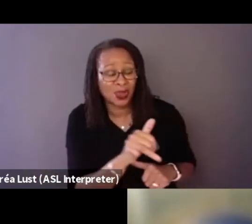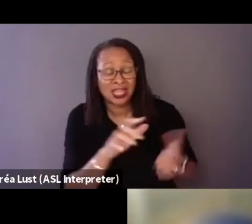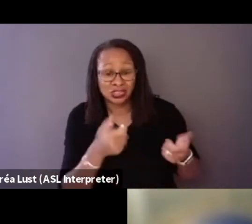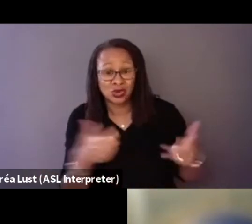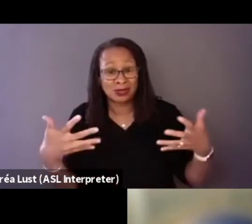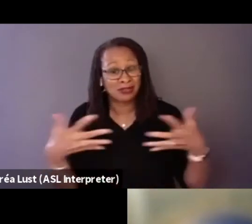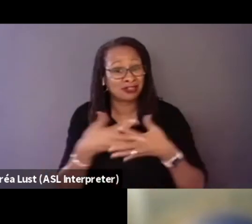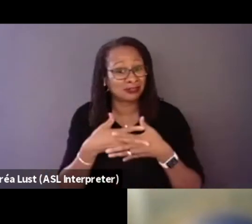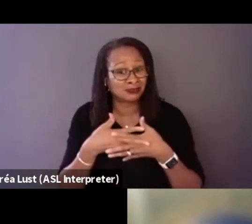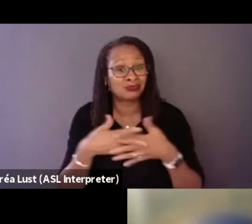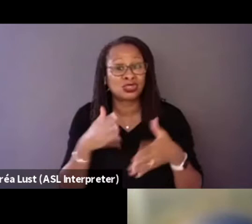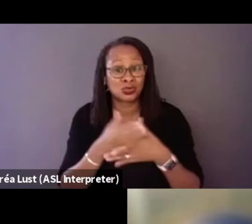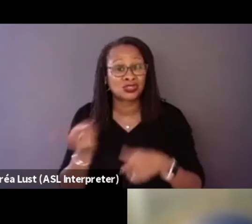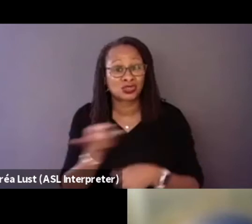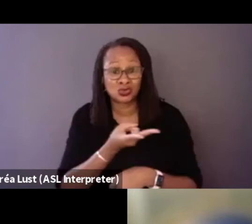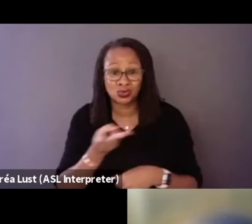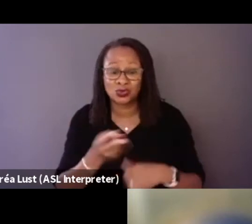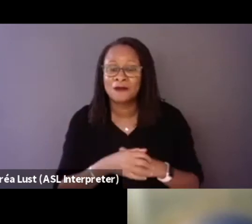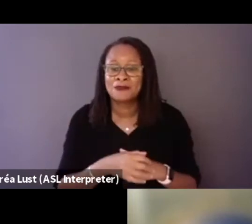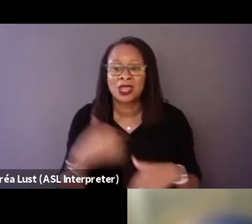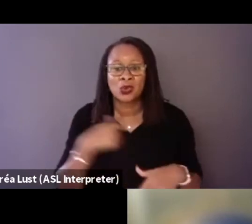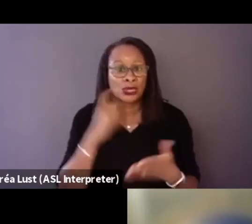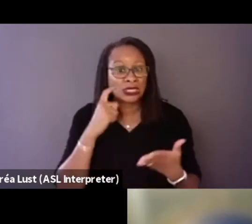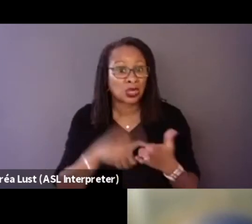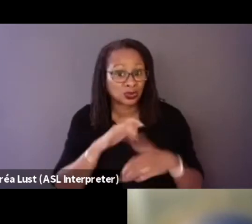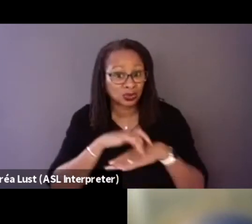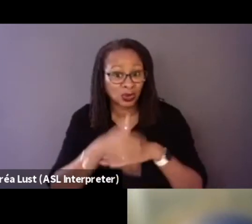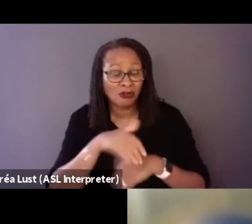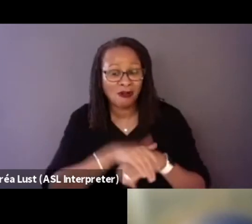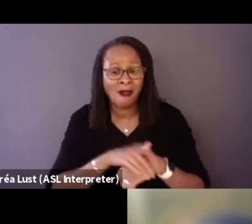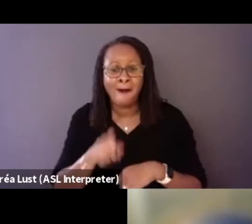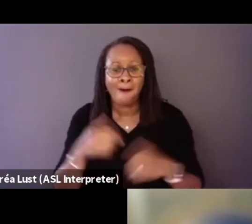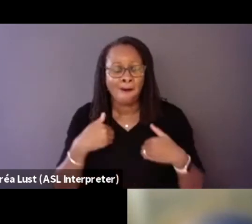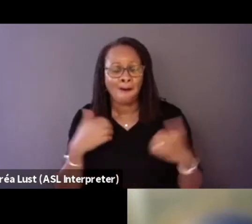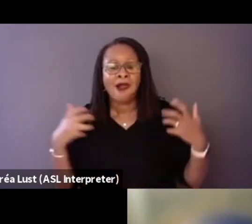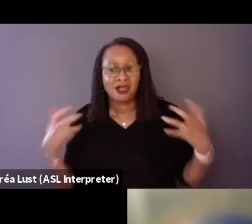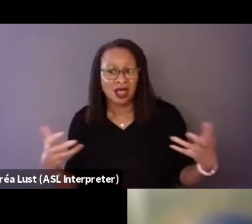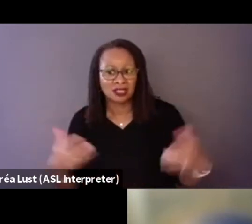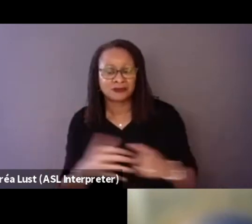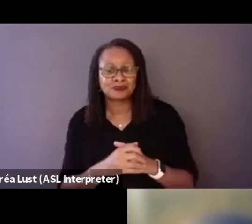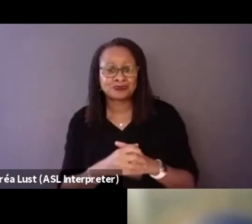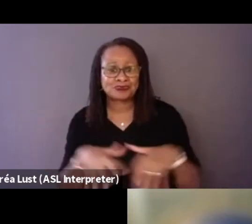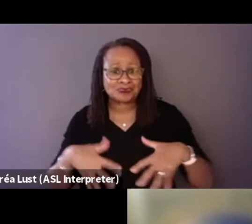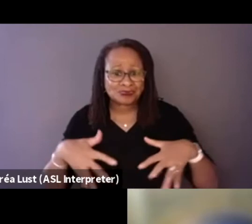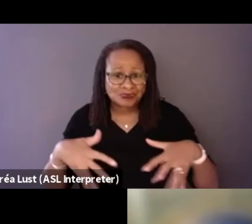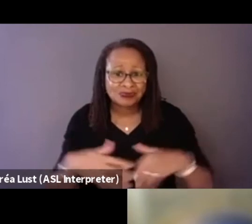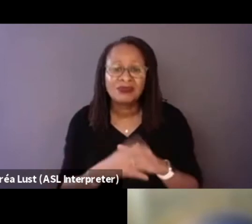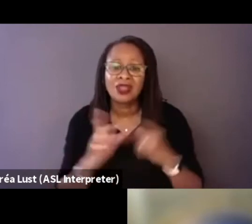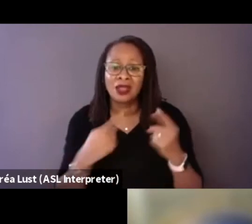And that issue around- we noticed early on that he had a lot of anxiety about coming forward,